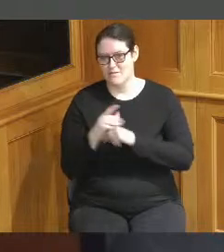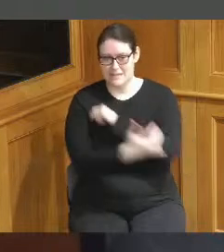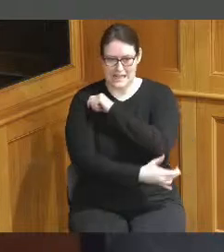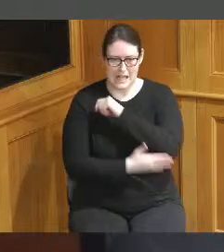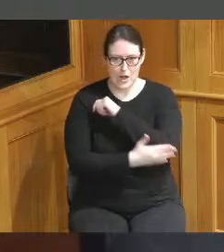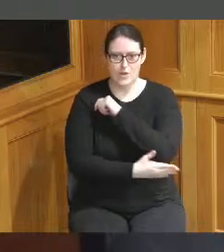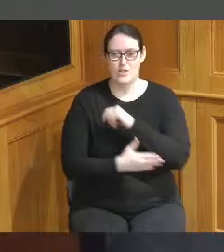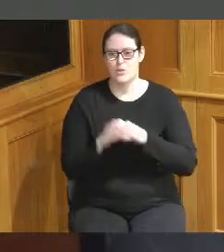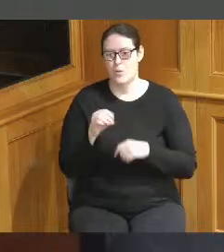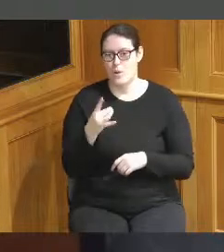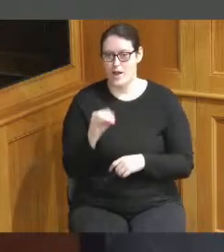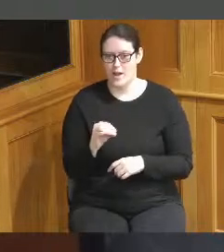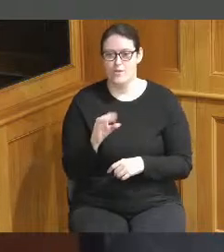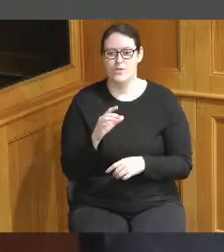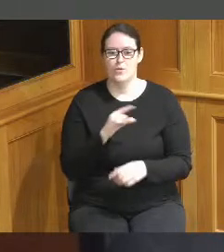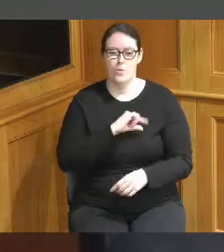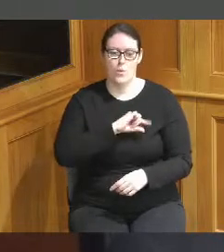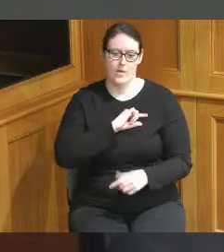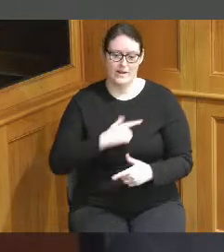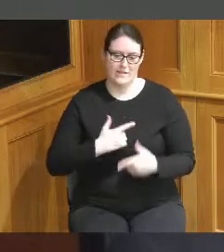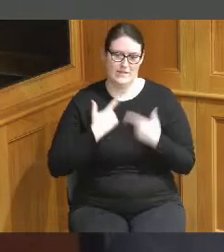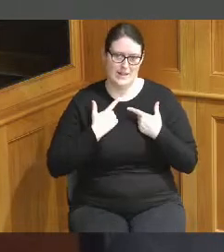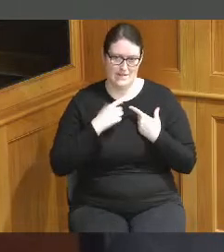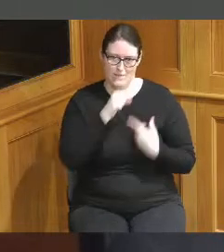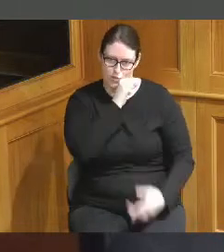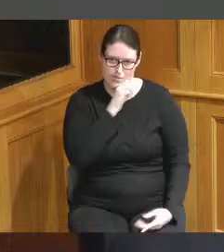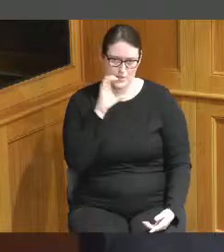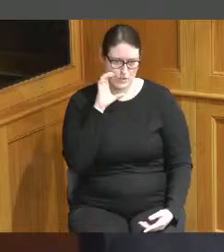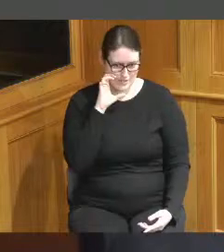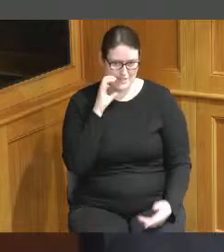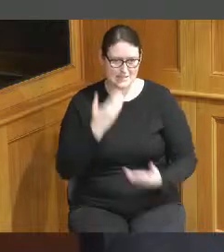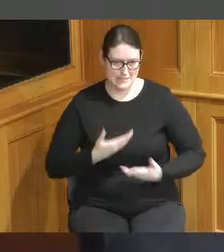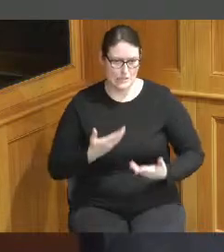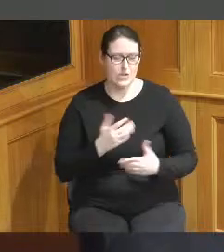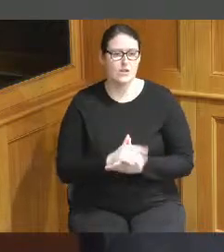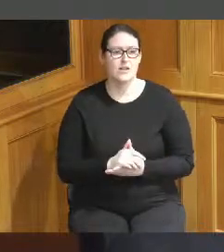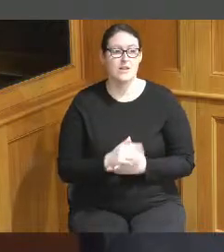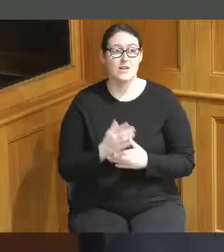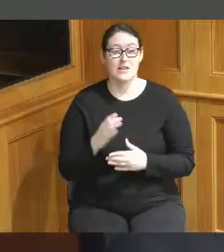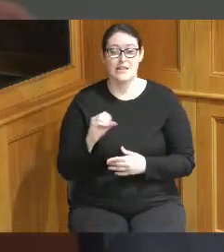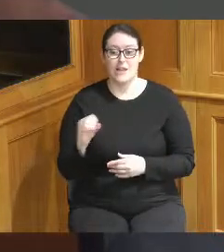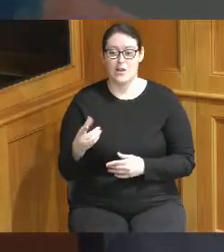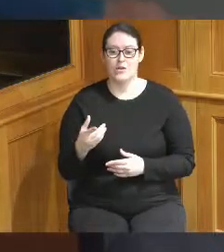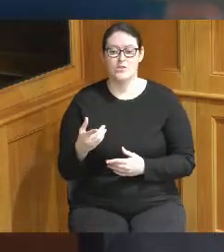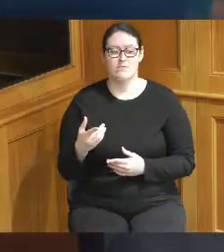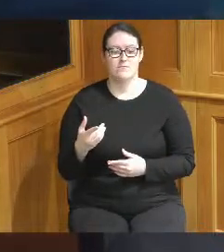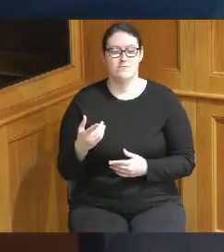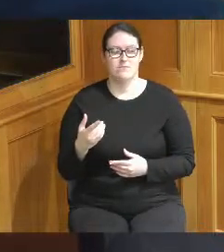shout out to Reverend Andre O'Neal who works for the company but he's a pastor at Rockwell Baptist